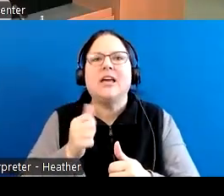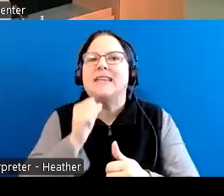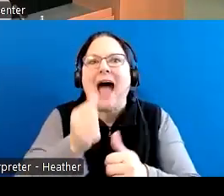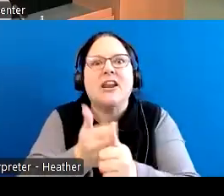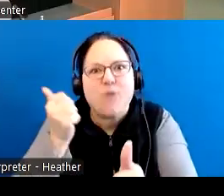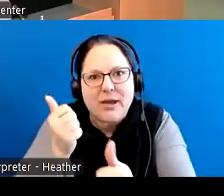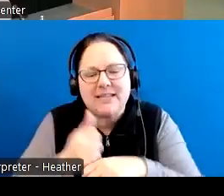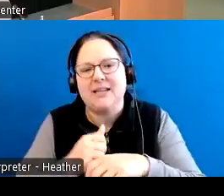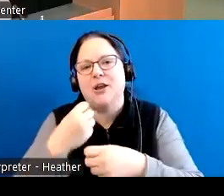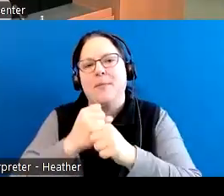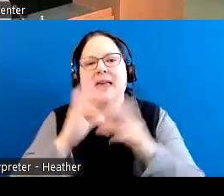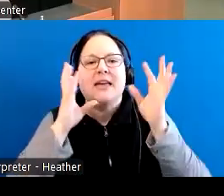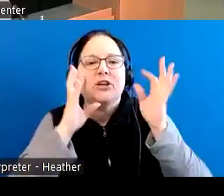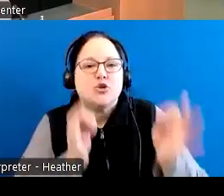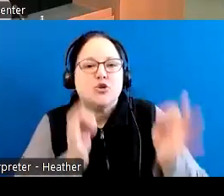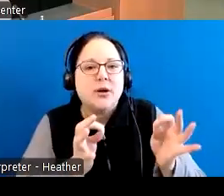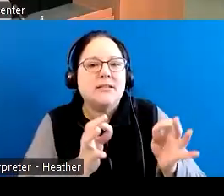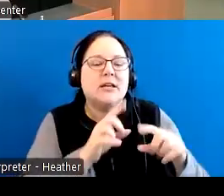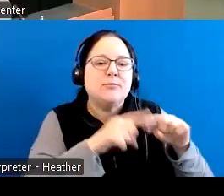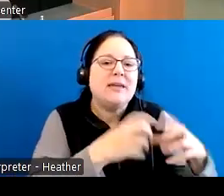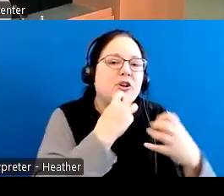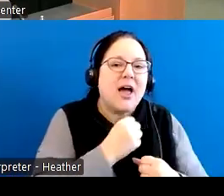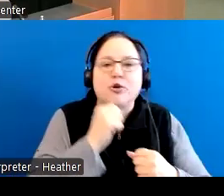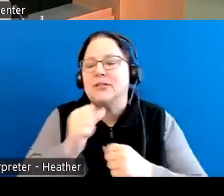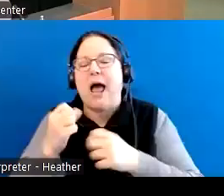on your values and not based on your mood at the moment. And we really do that in the